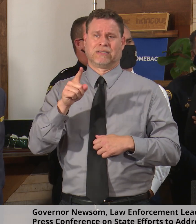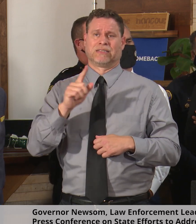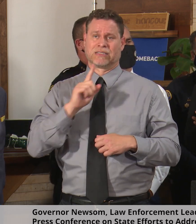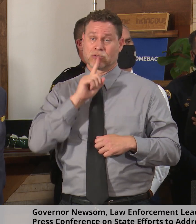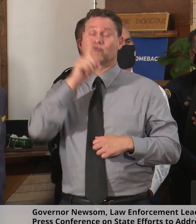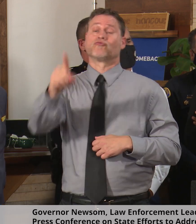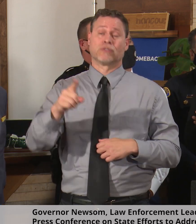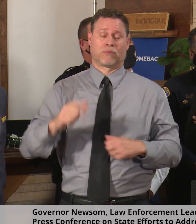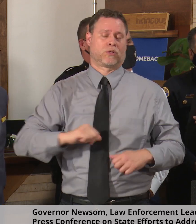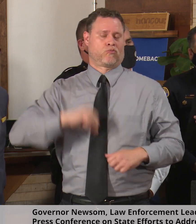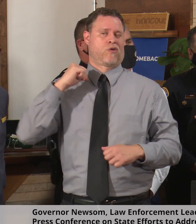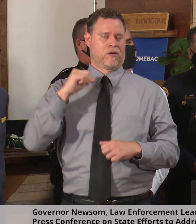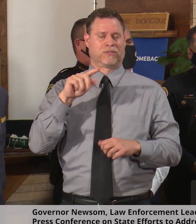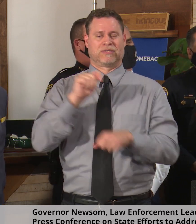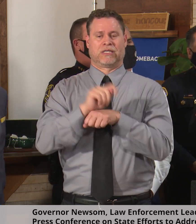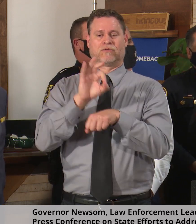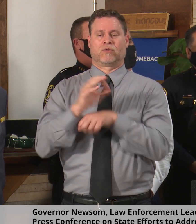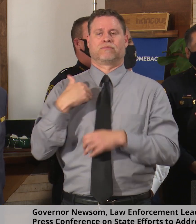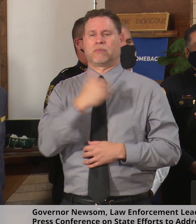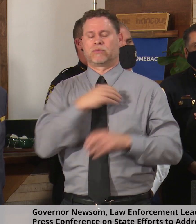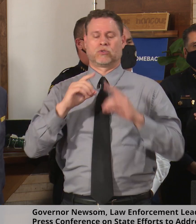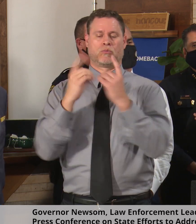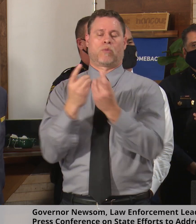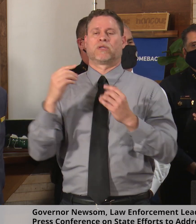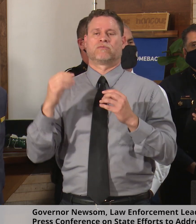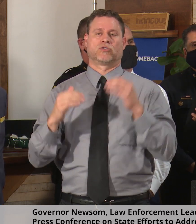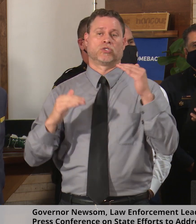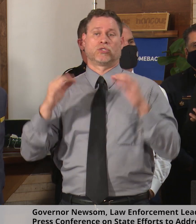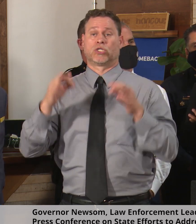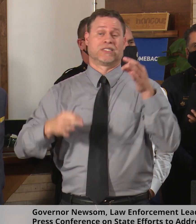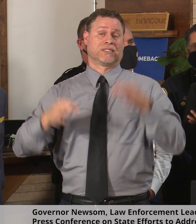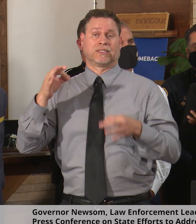of the task force members, the department of justice and our local law enforcement